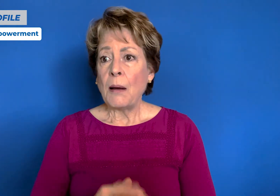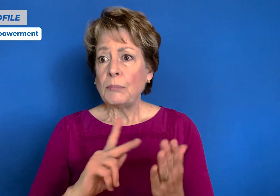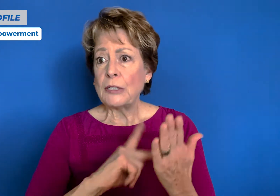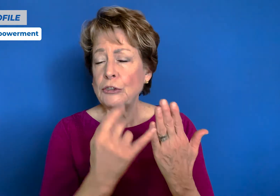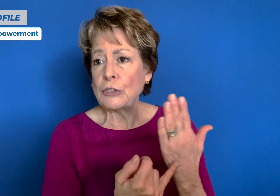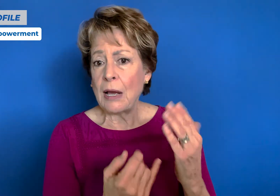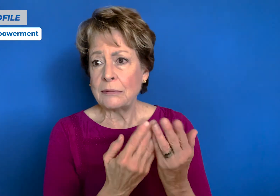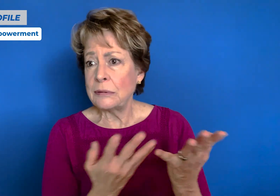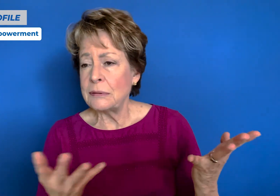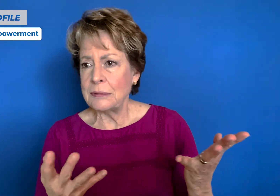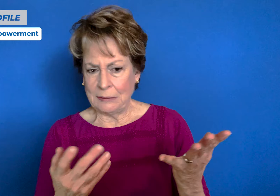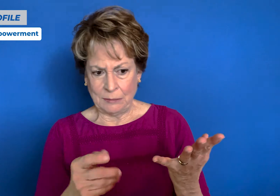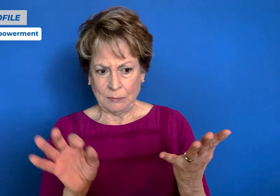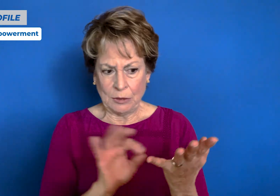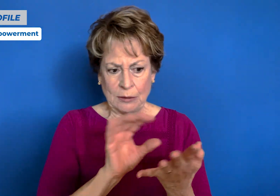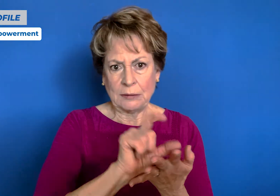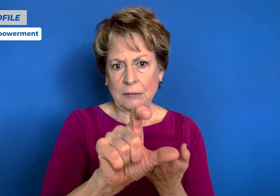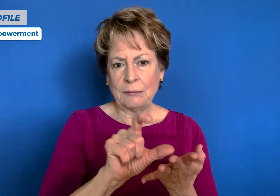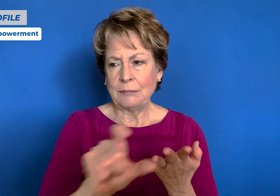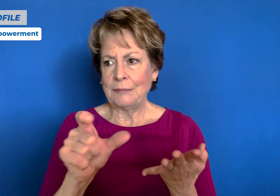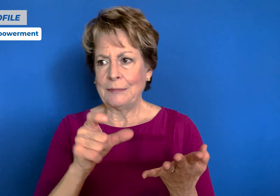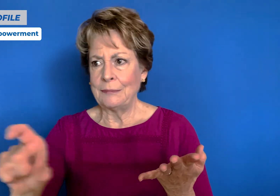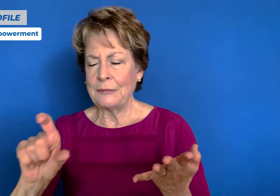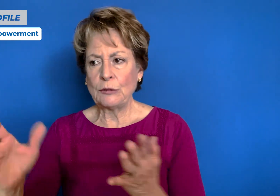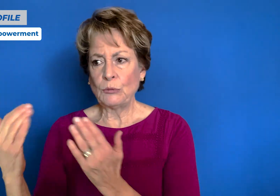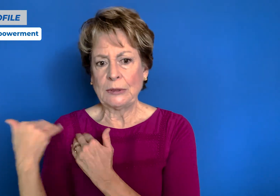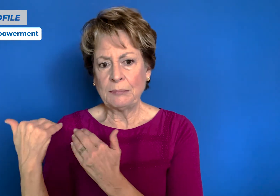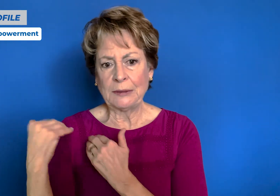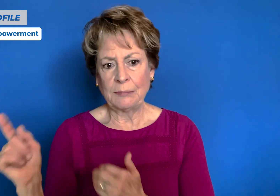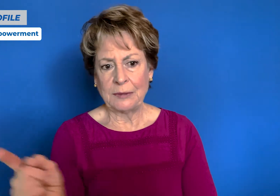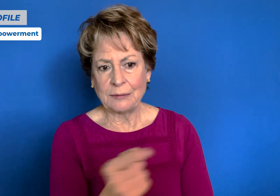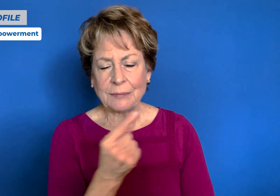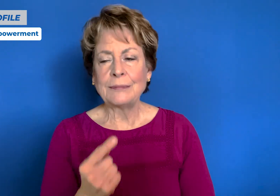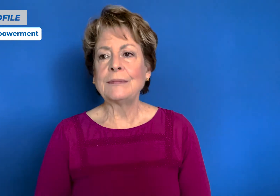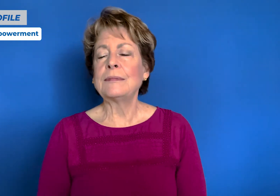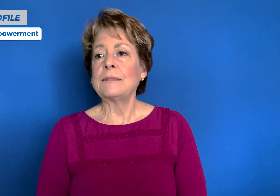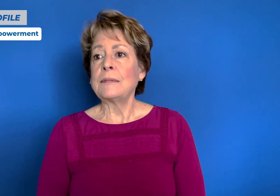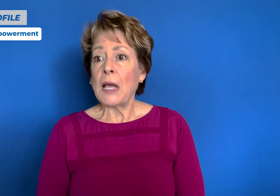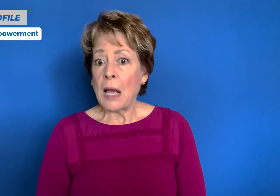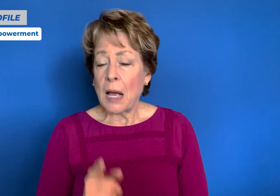Delegate important leadership responsibilities and projects to others.